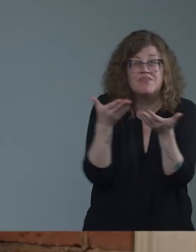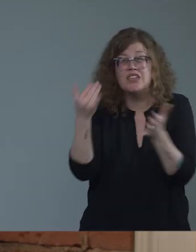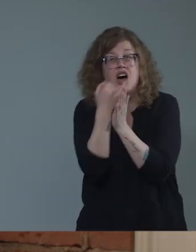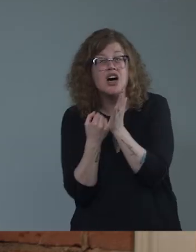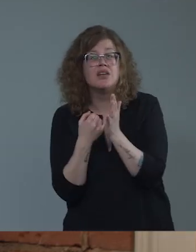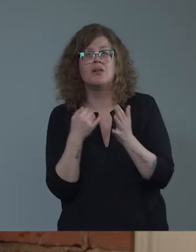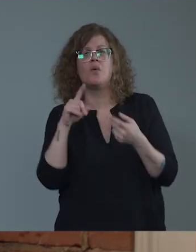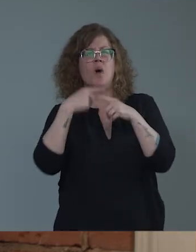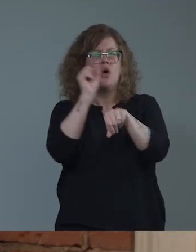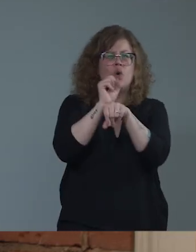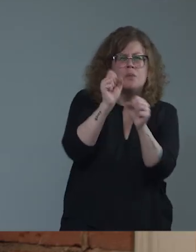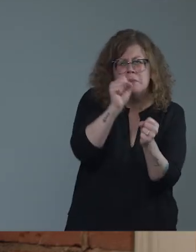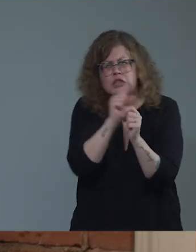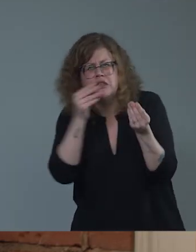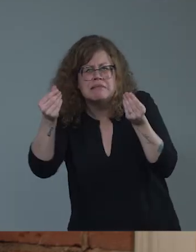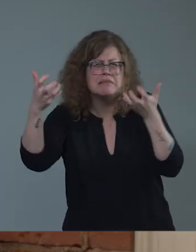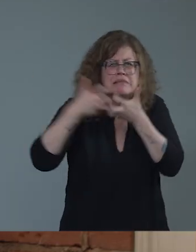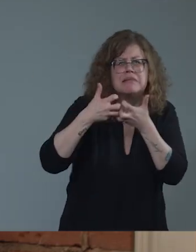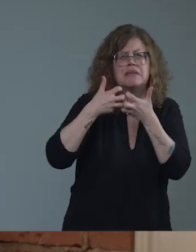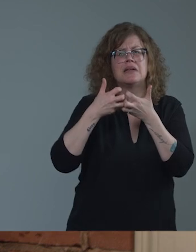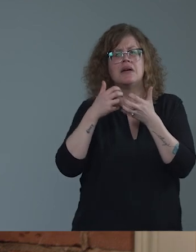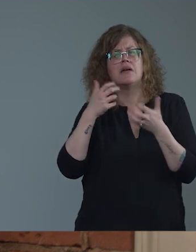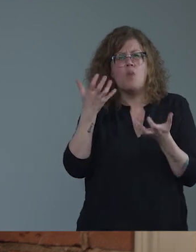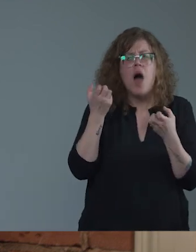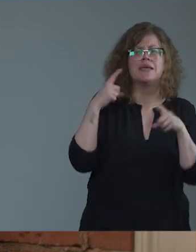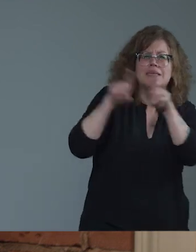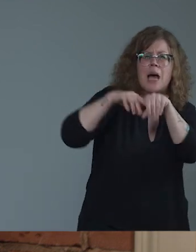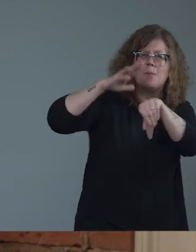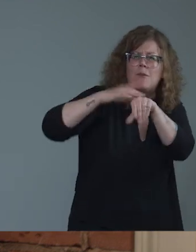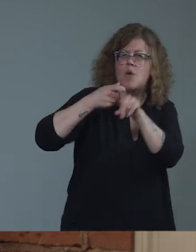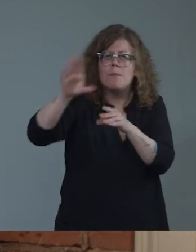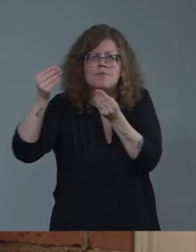artist is actually expected to guarantee their workmanship and craftsmanship for the first two